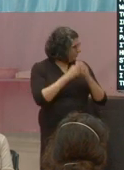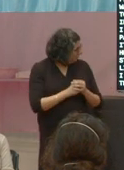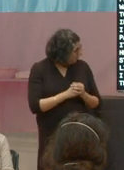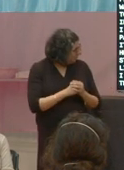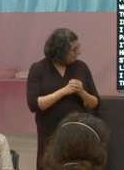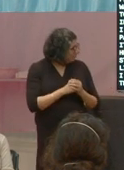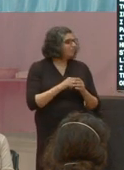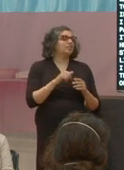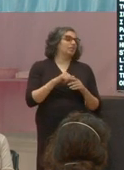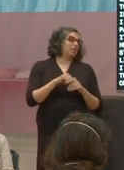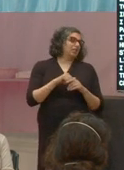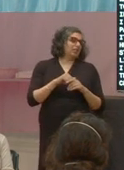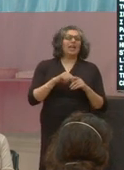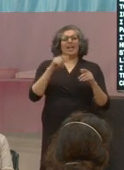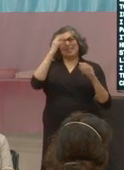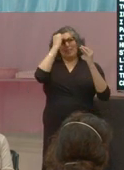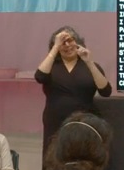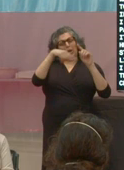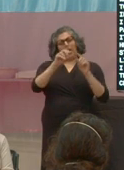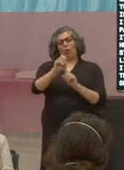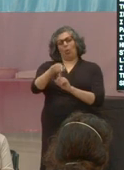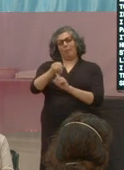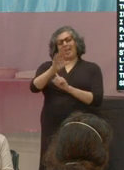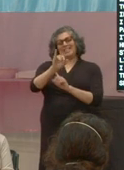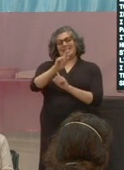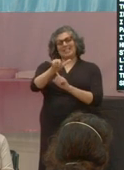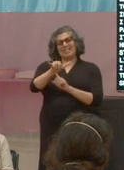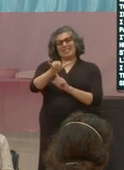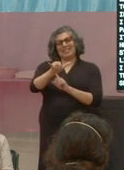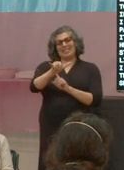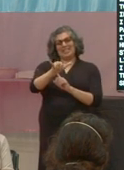sort of opacity. And this sort of the alterity that is some